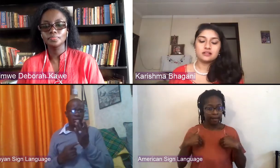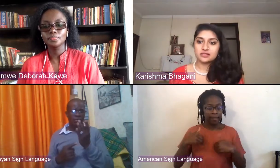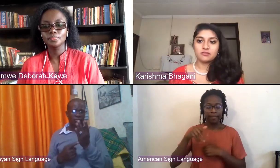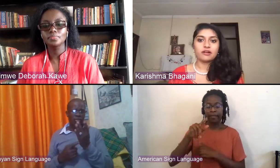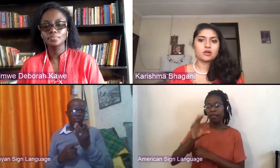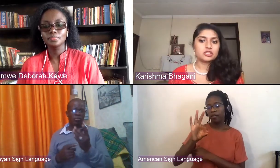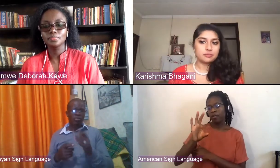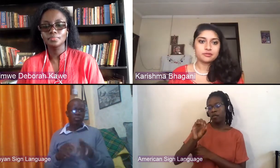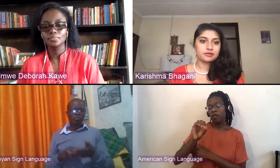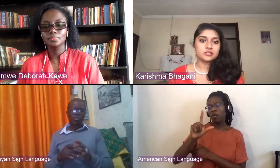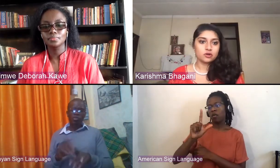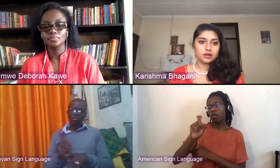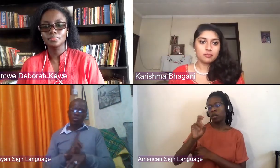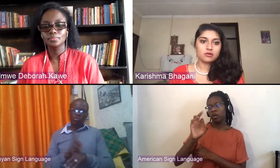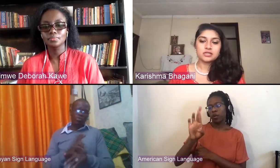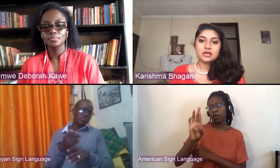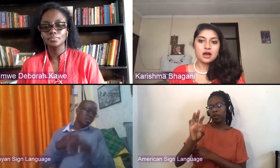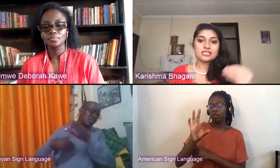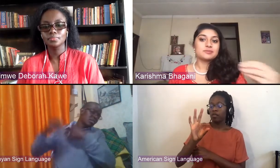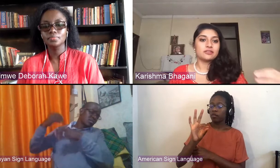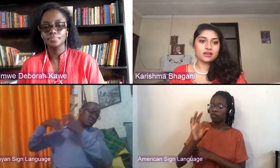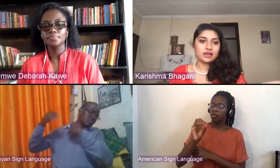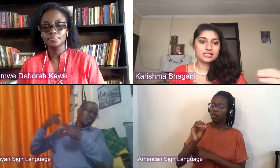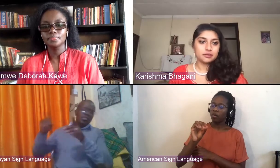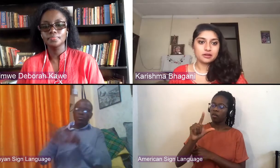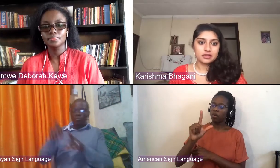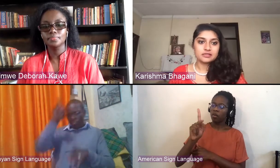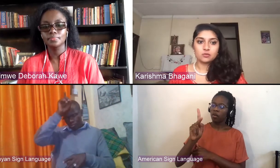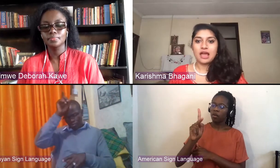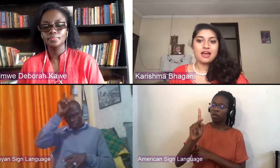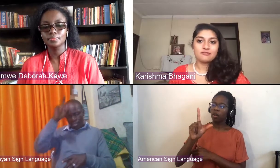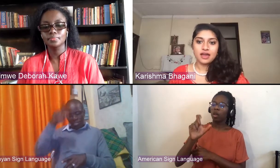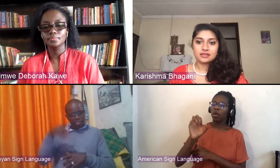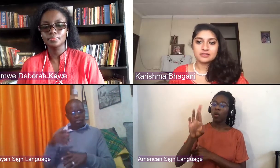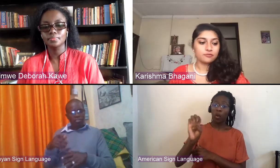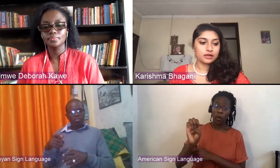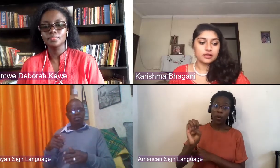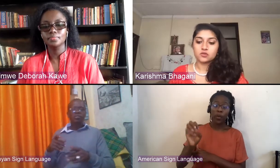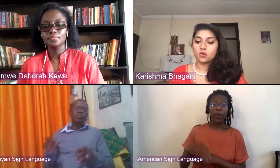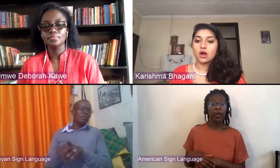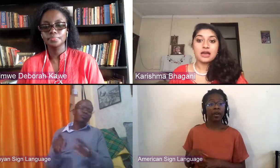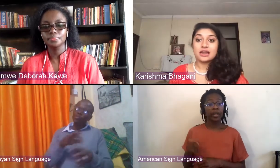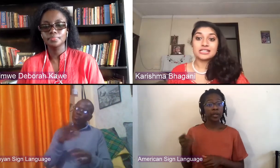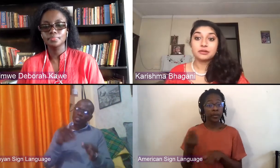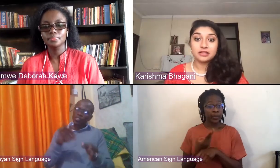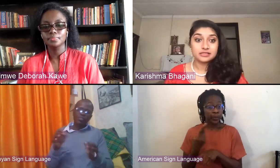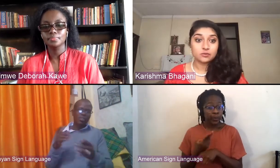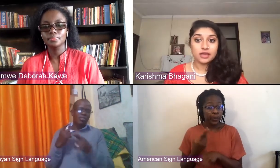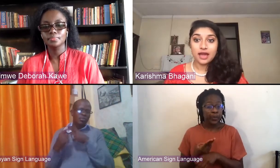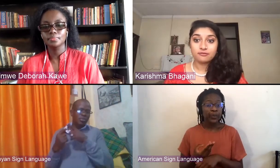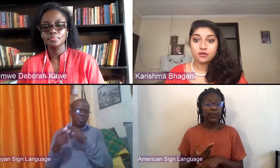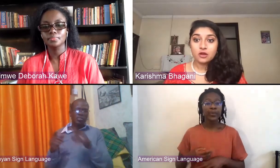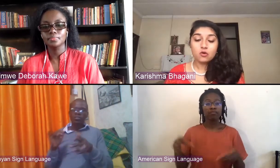this very contemporary story about a specific experience that we have as Africans or an experience that we have